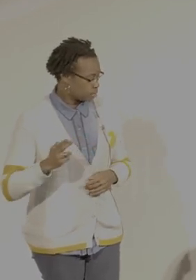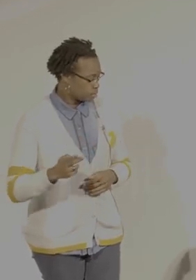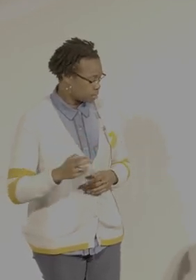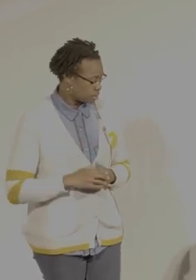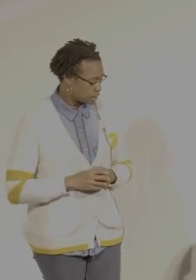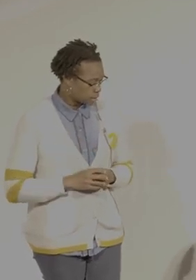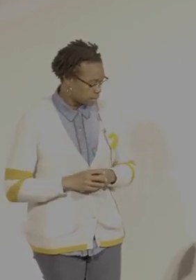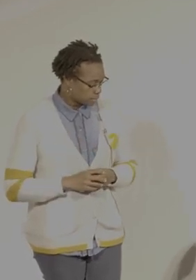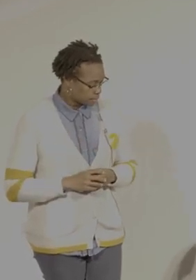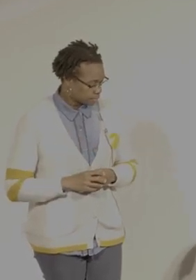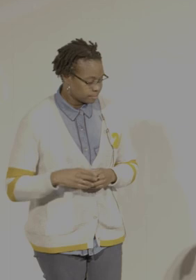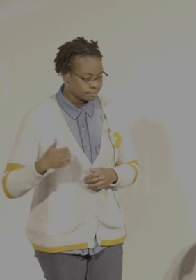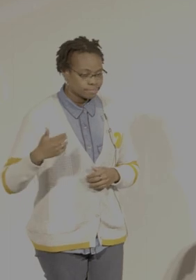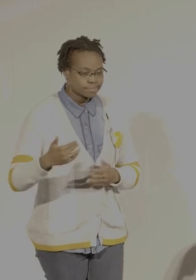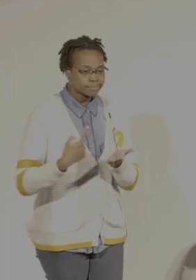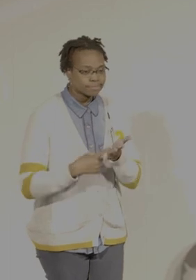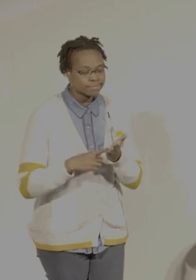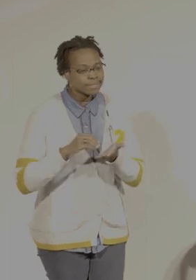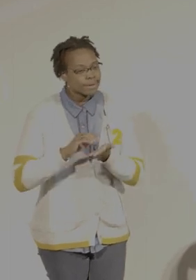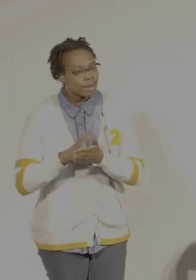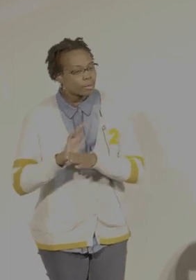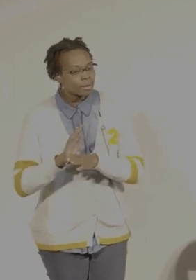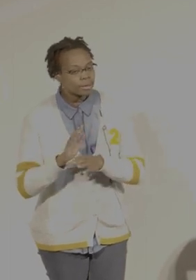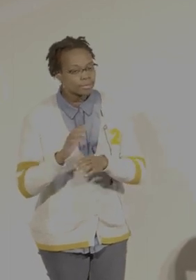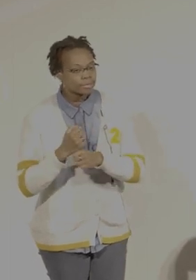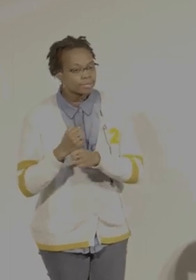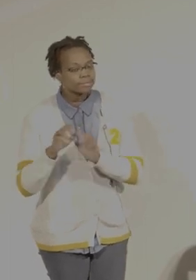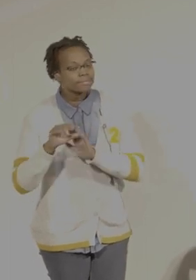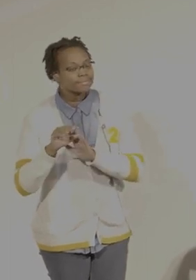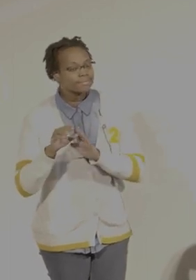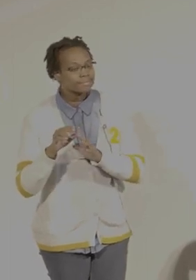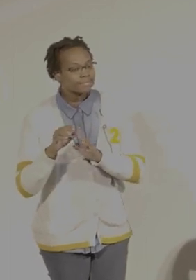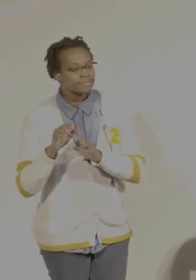There's often talk about documentary filmmakers in particular, not having a bias,